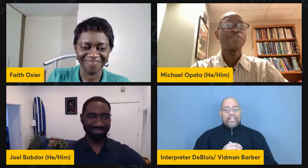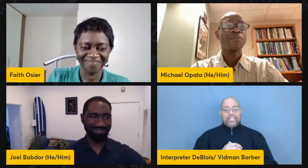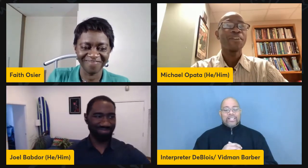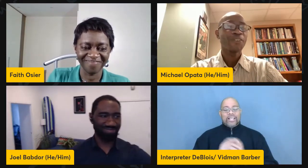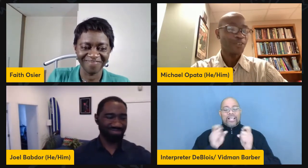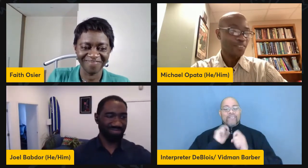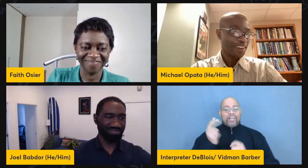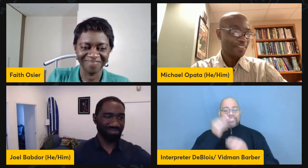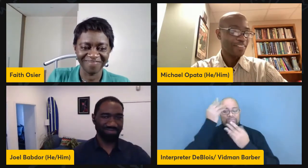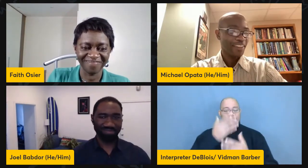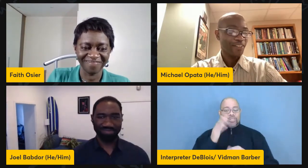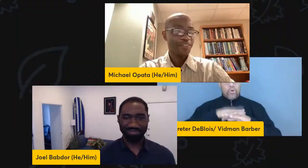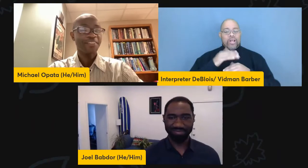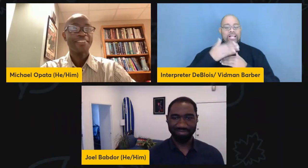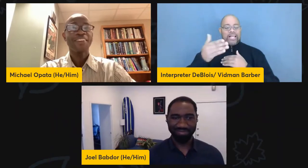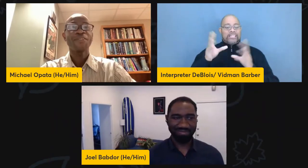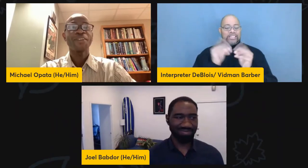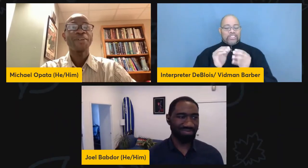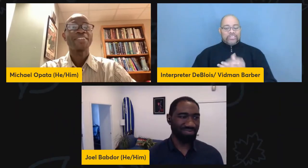information on the next session. Thank you very much.